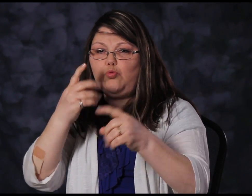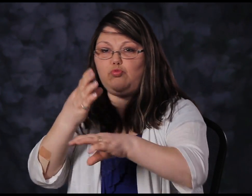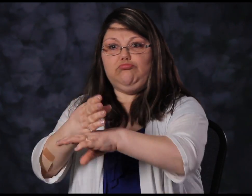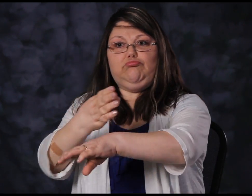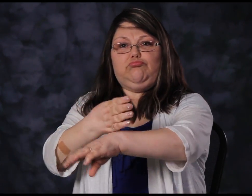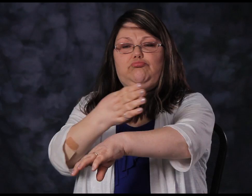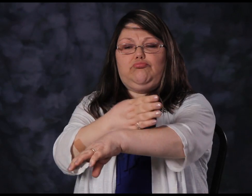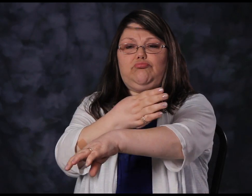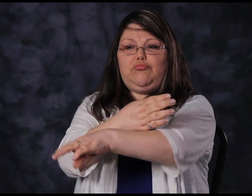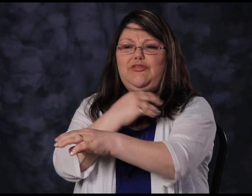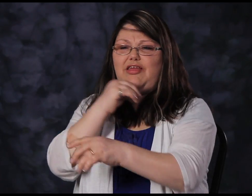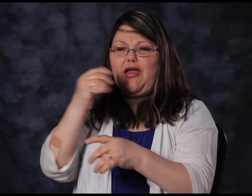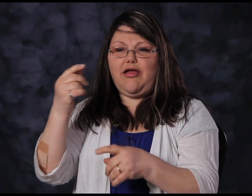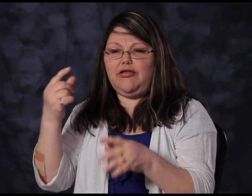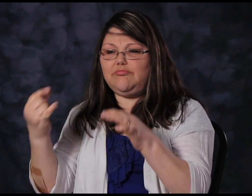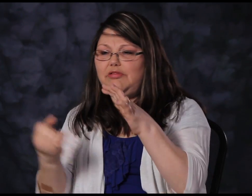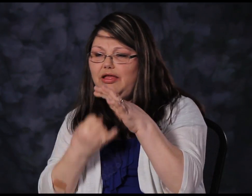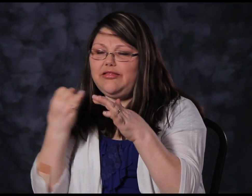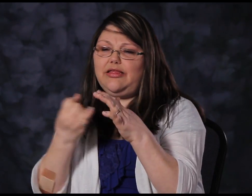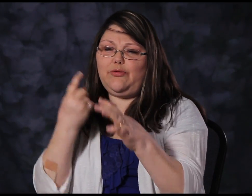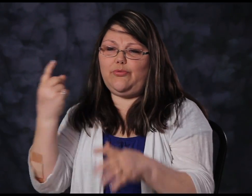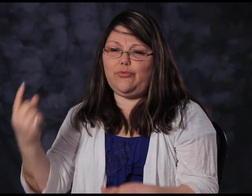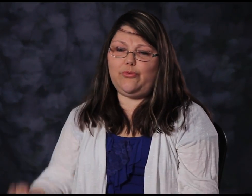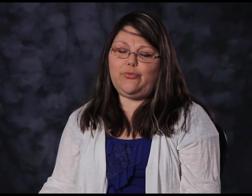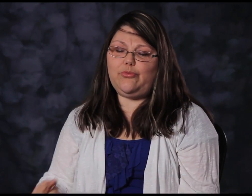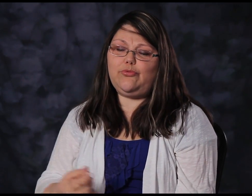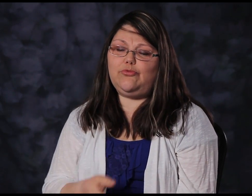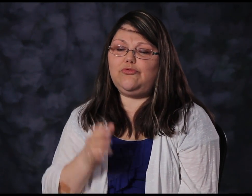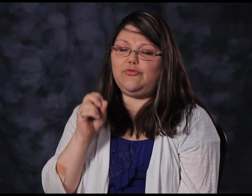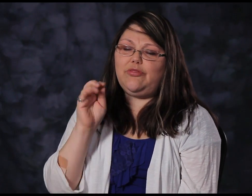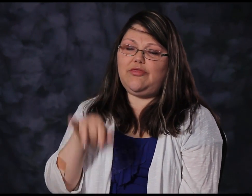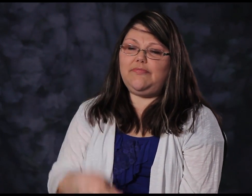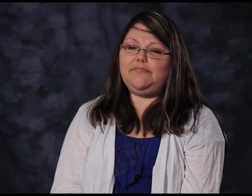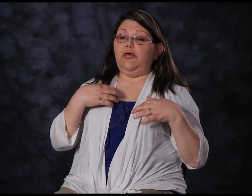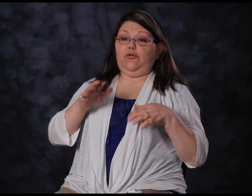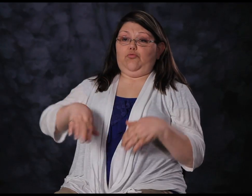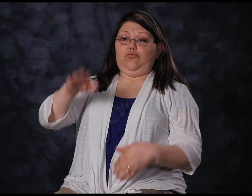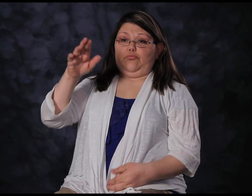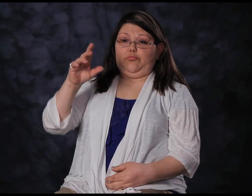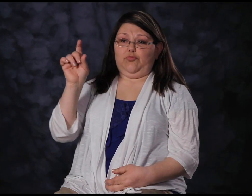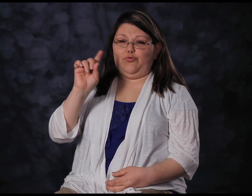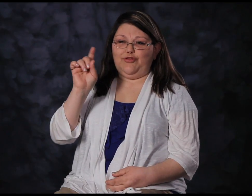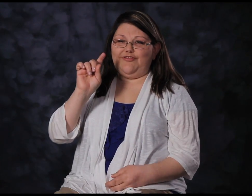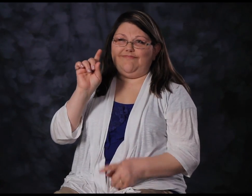on their recovery journey, and seeing us all strive and reach our goals.